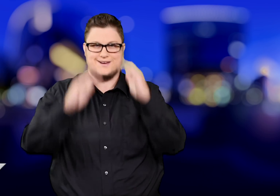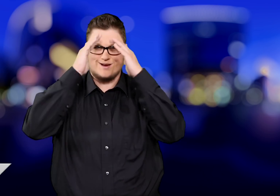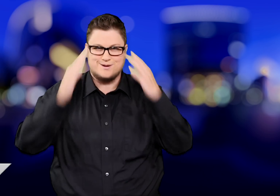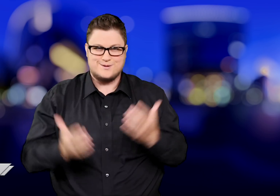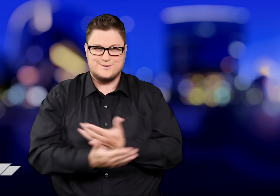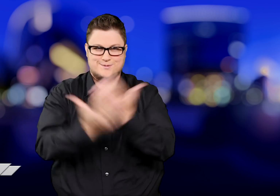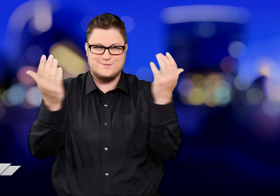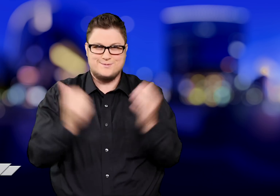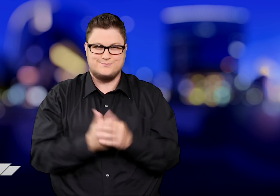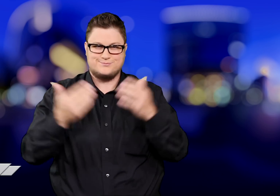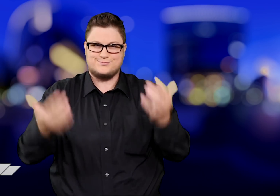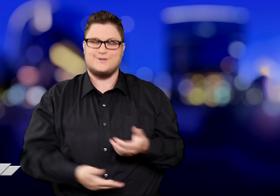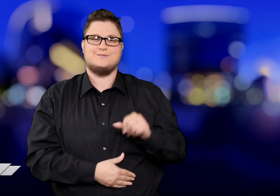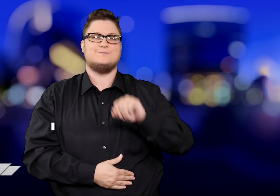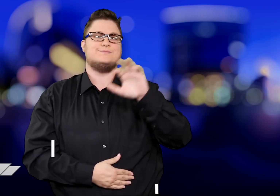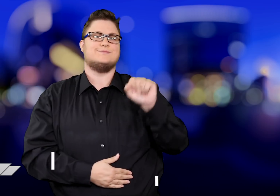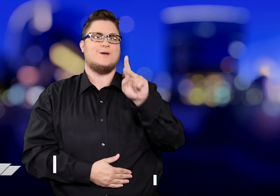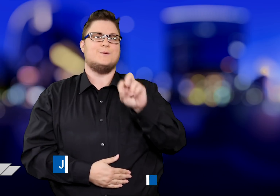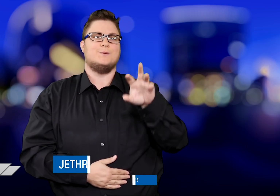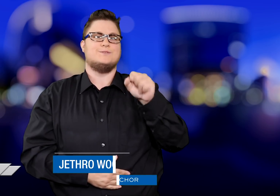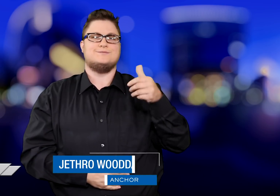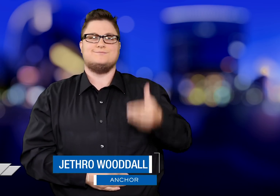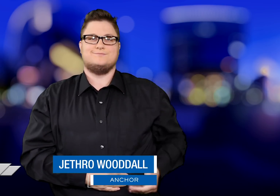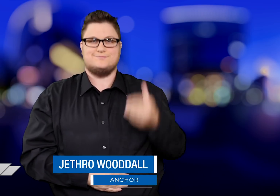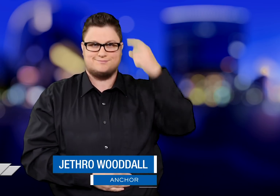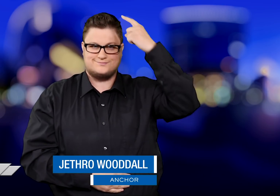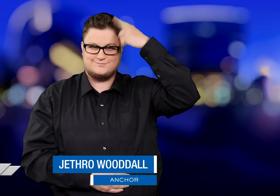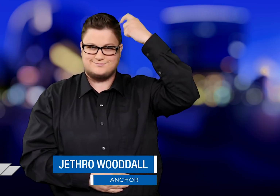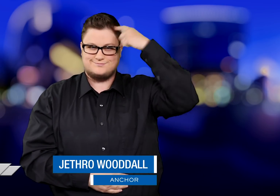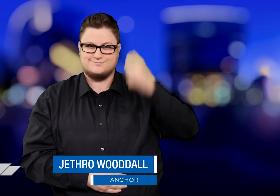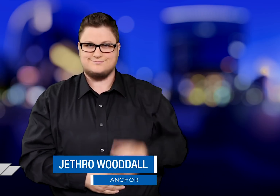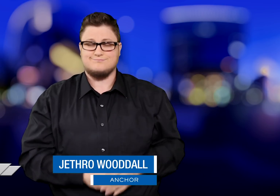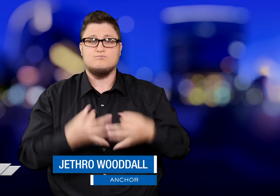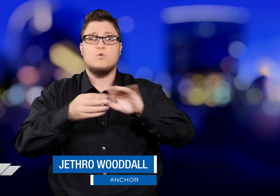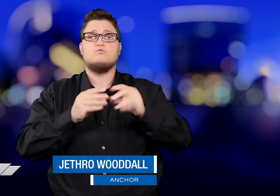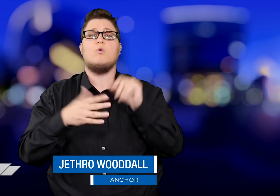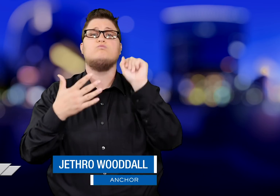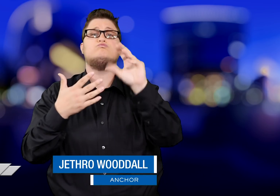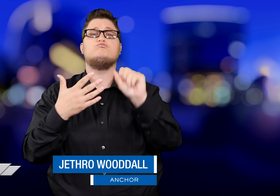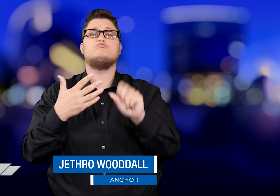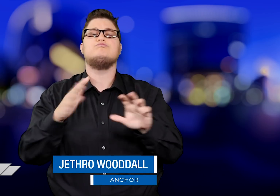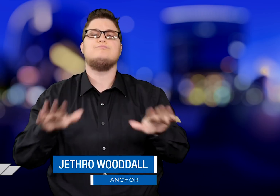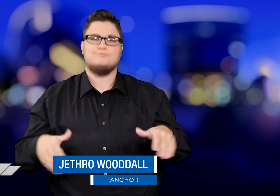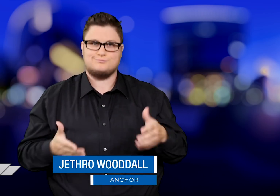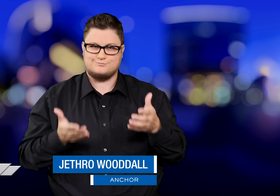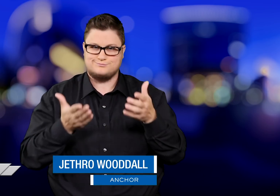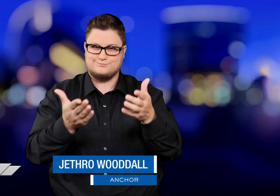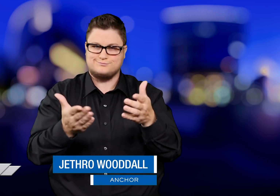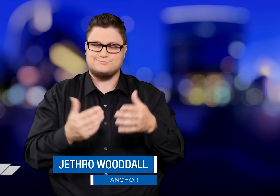Hello everyone. Welcome to Sign1News. I'm Jethro Wooddall. Here are your top stories for today.